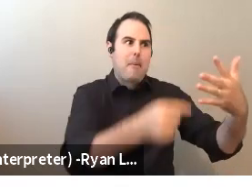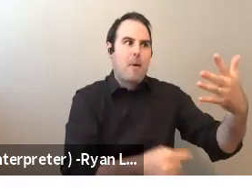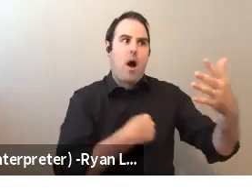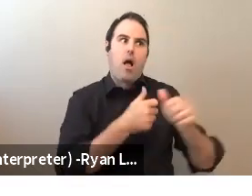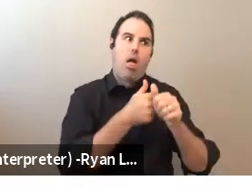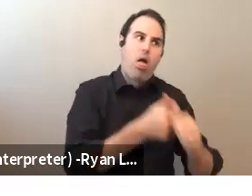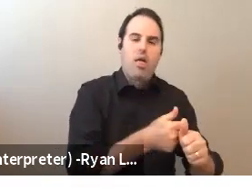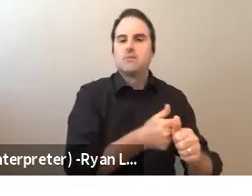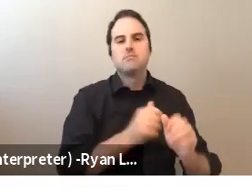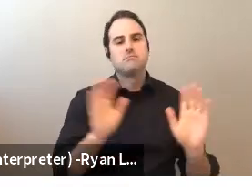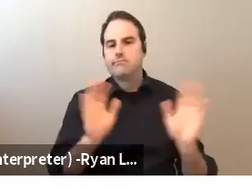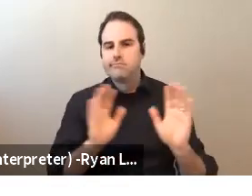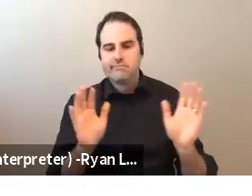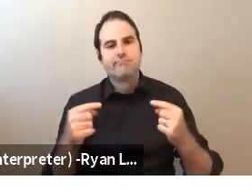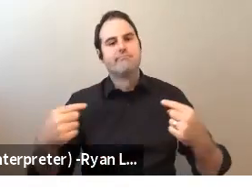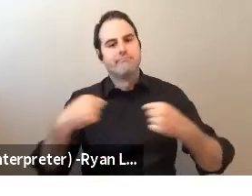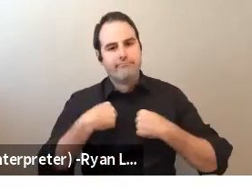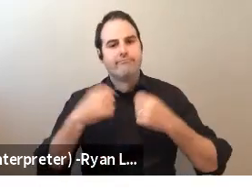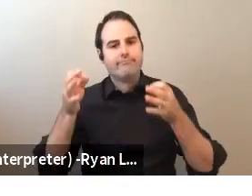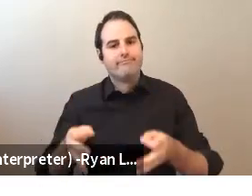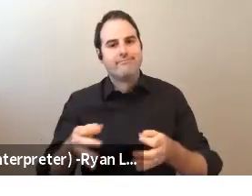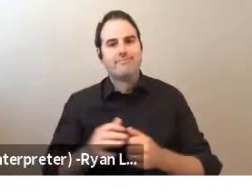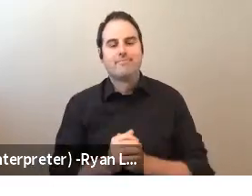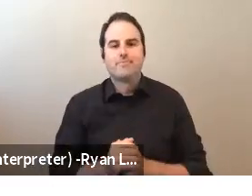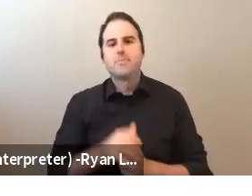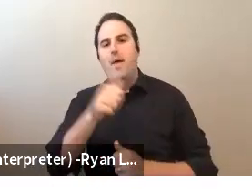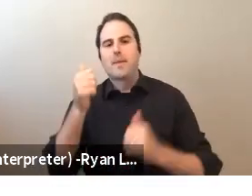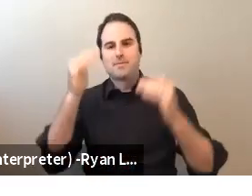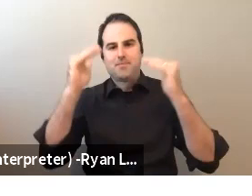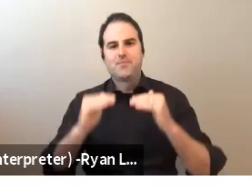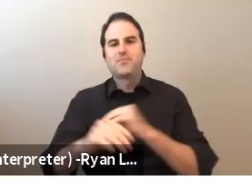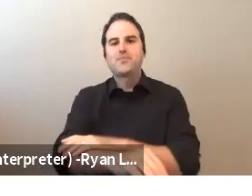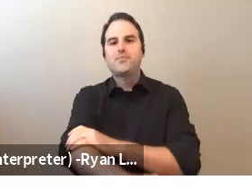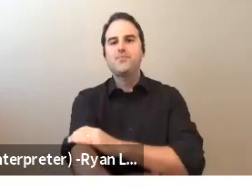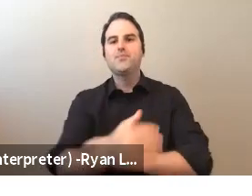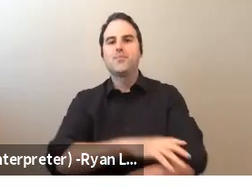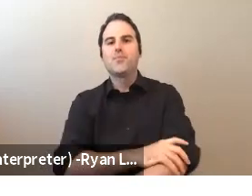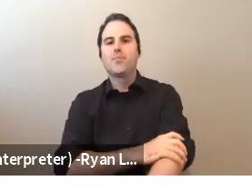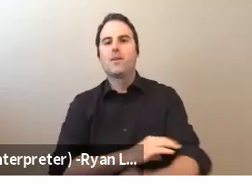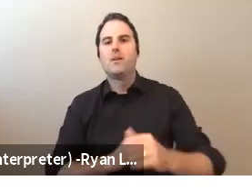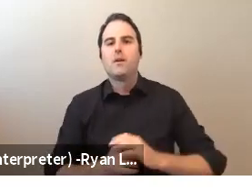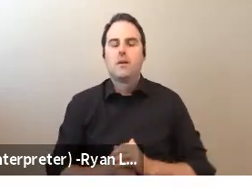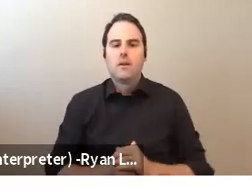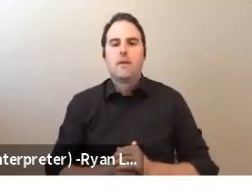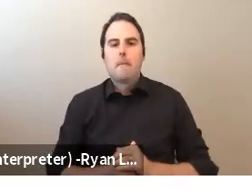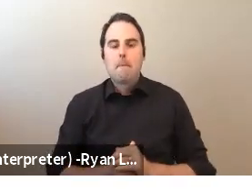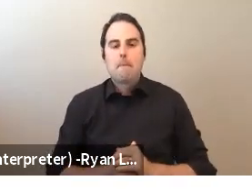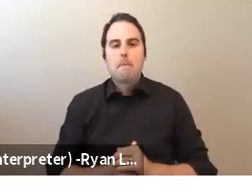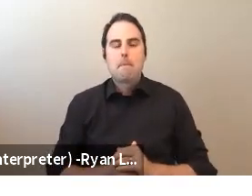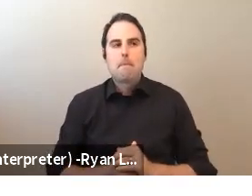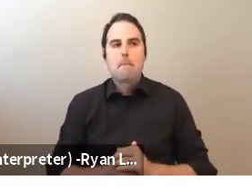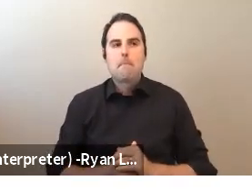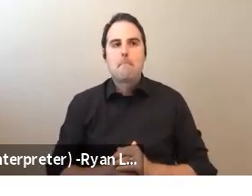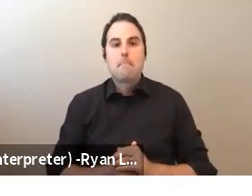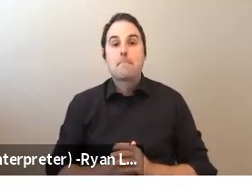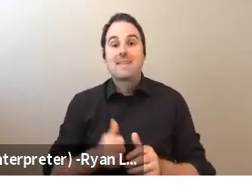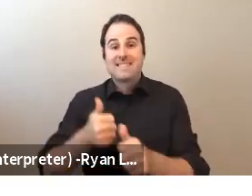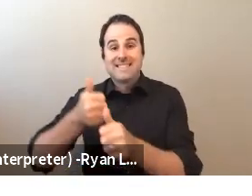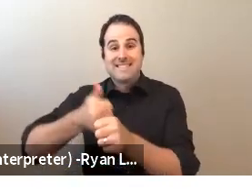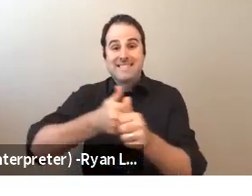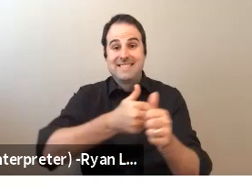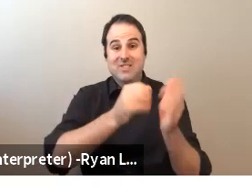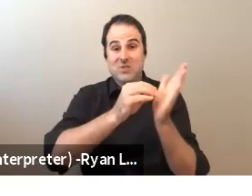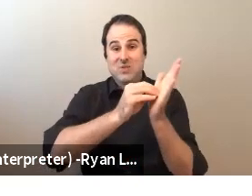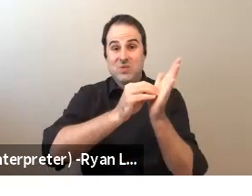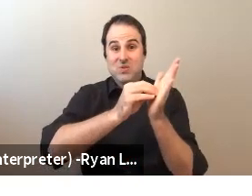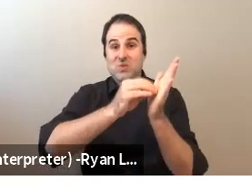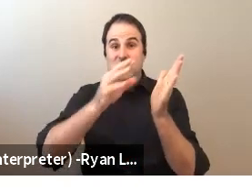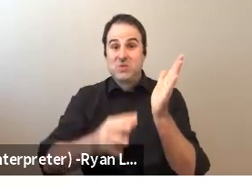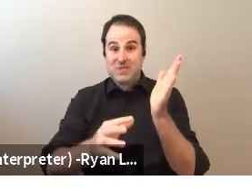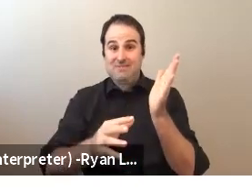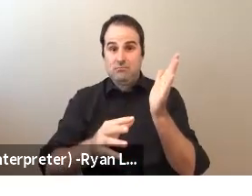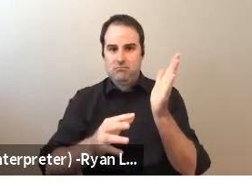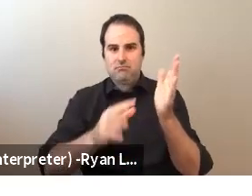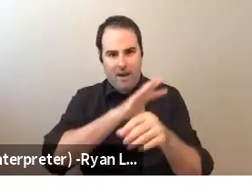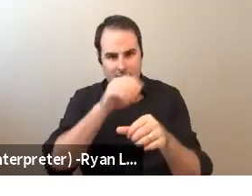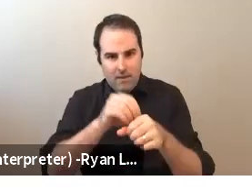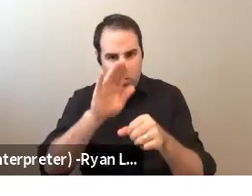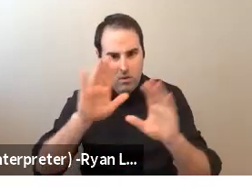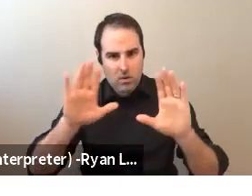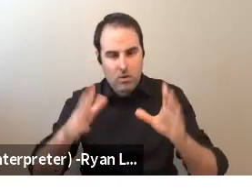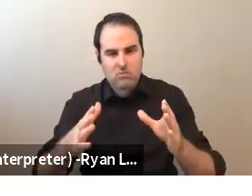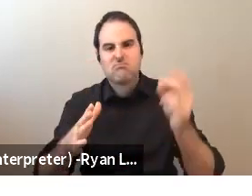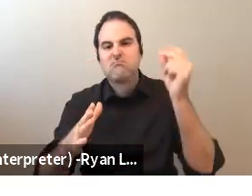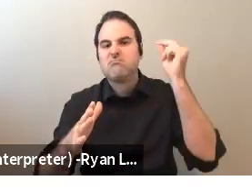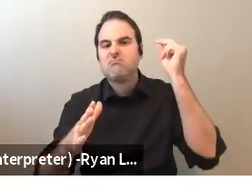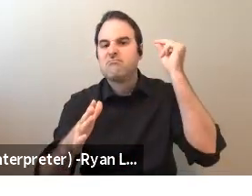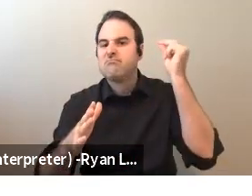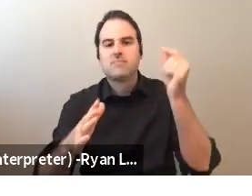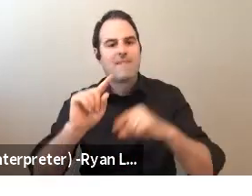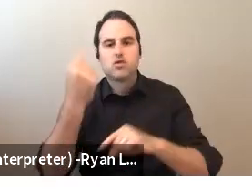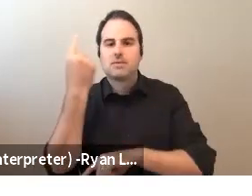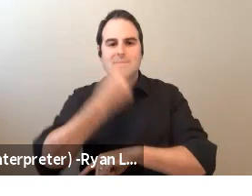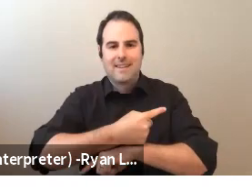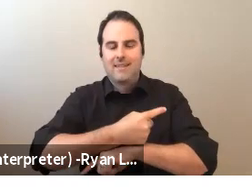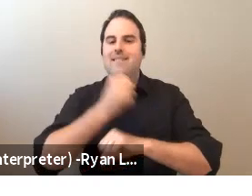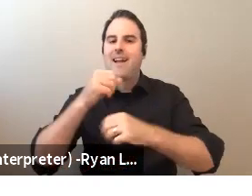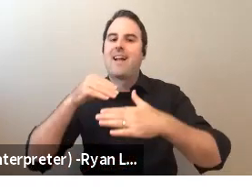Sally Potter: Another advantage is that every student who's in your course has immediate and unlimited access to the materials from day one. So that means that